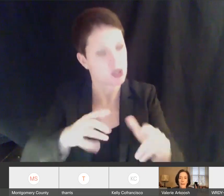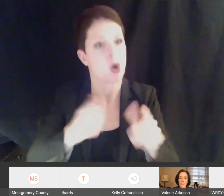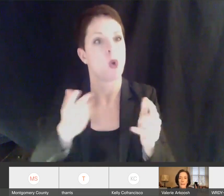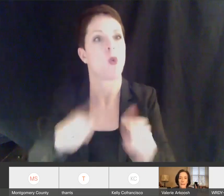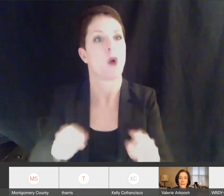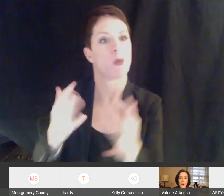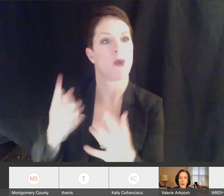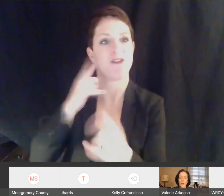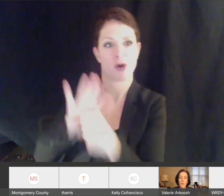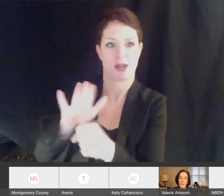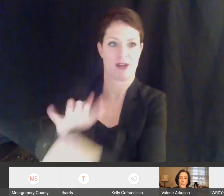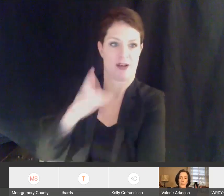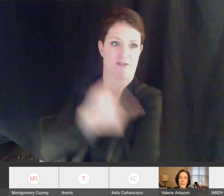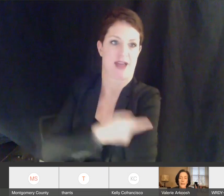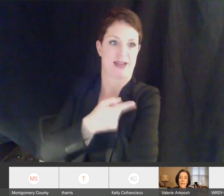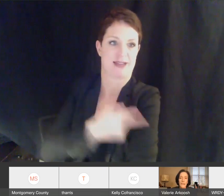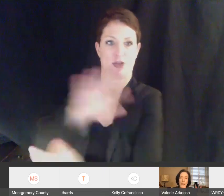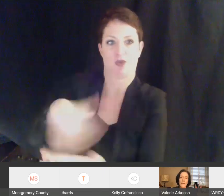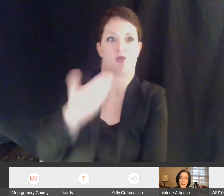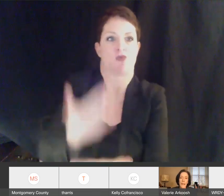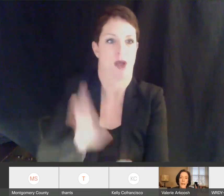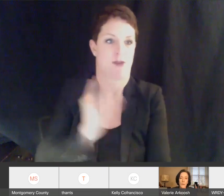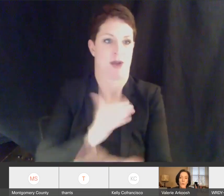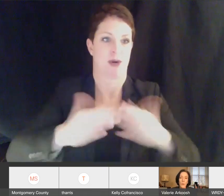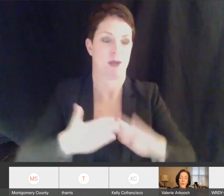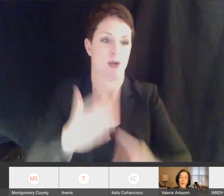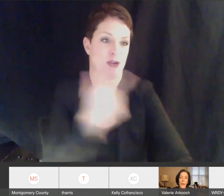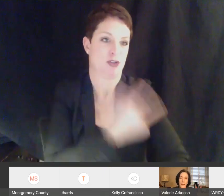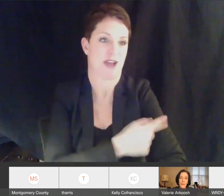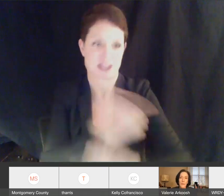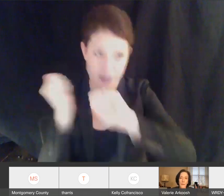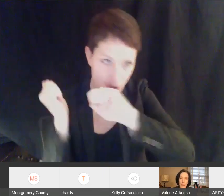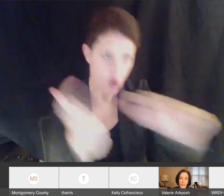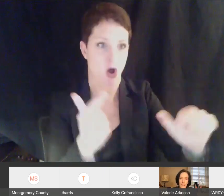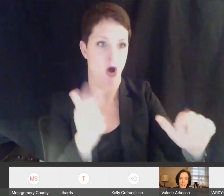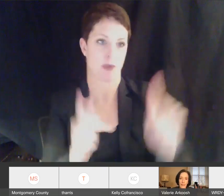vaccine in our community to vaccinate everyone who would like to be vaccinated.